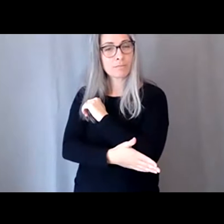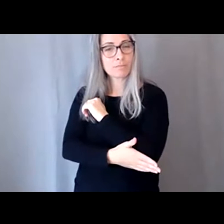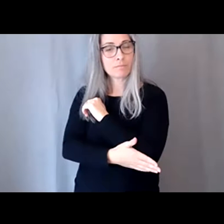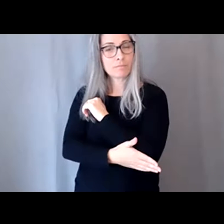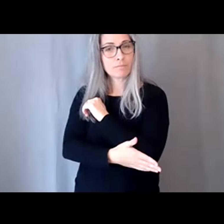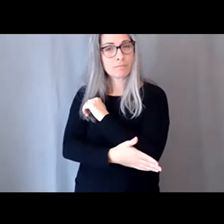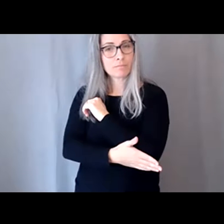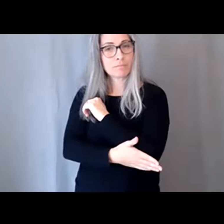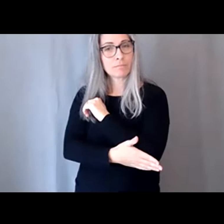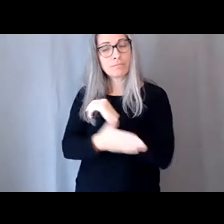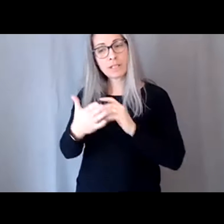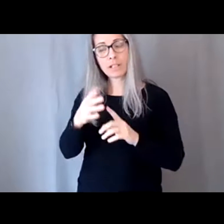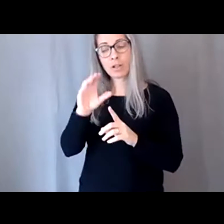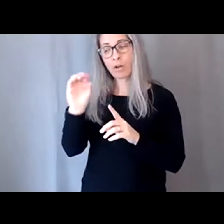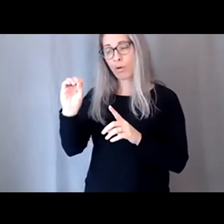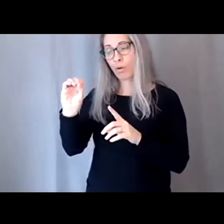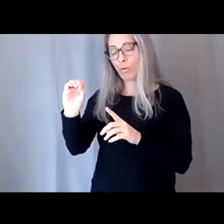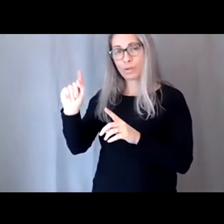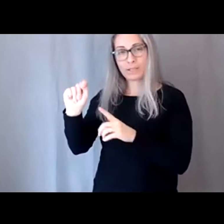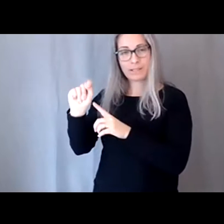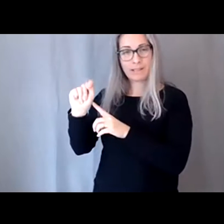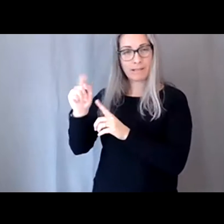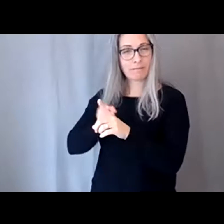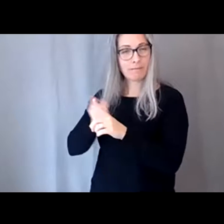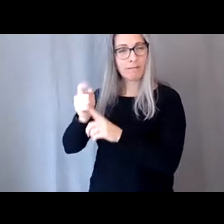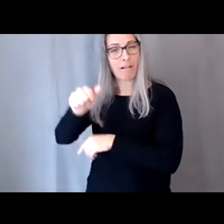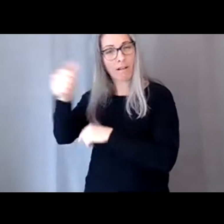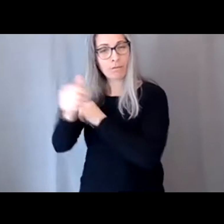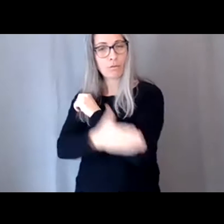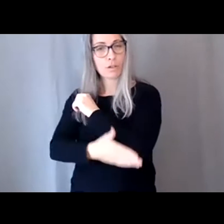OT traditions from other countries